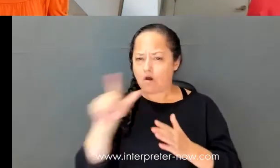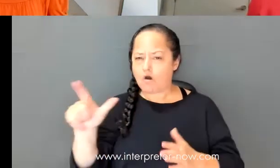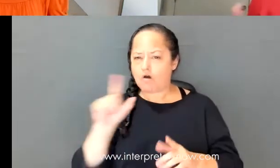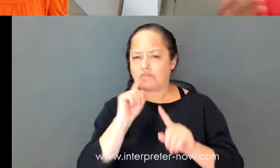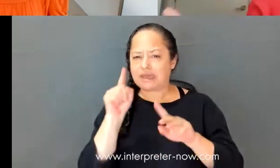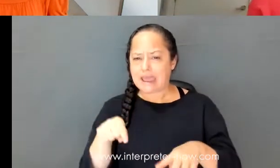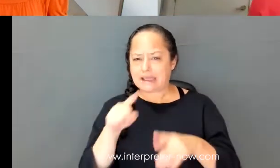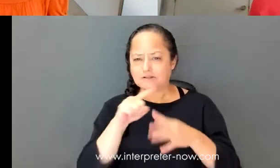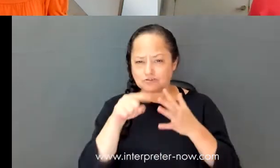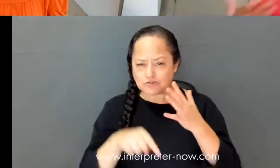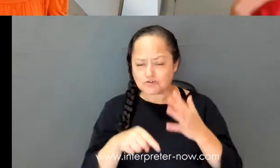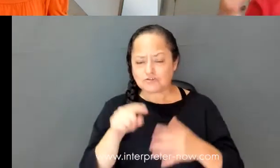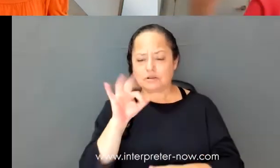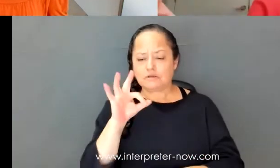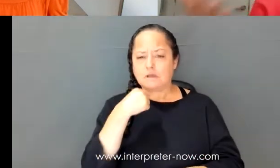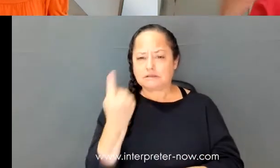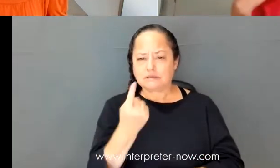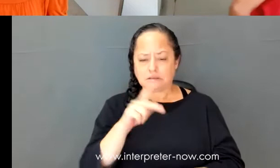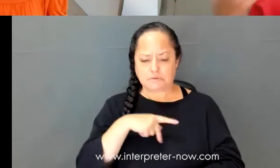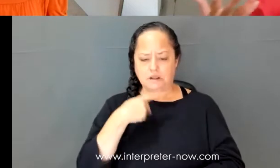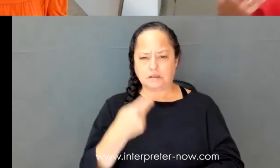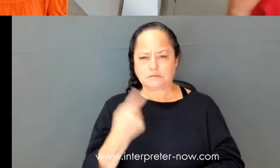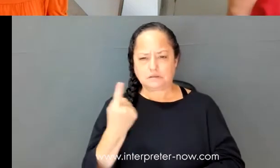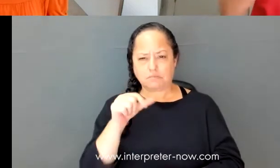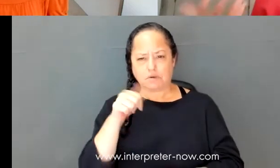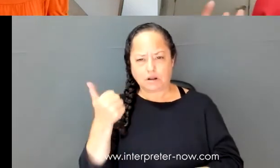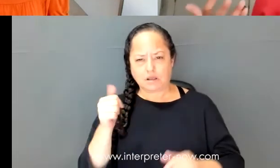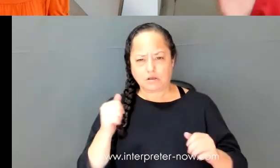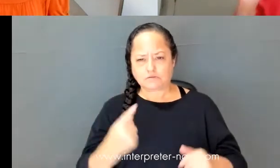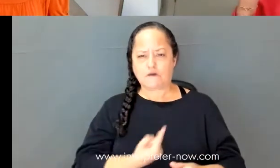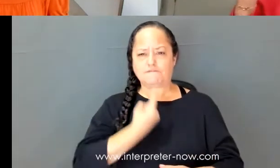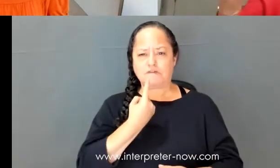If I said something that upset someone else, that was offensive, or it was racist, it's